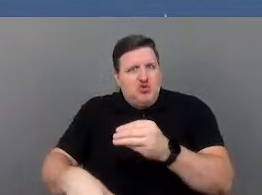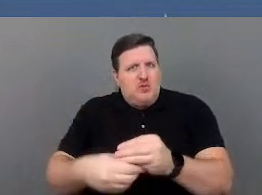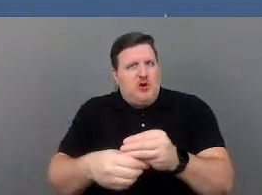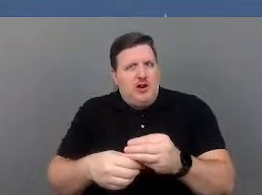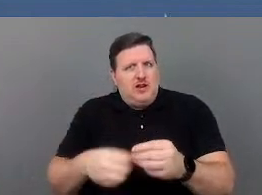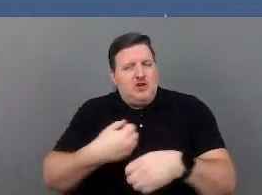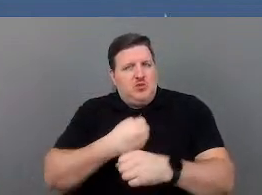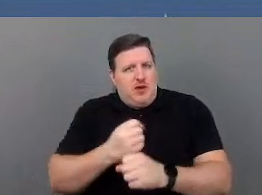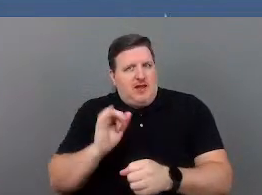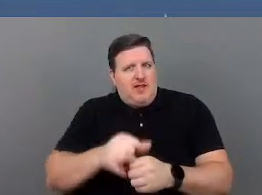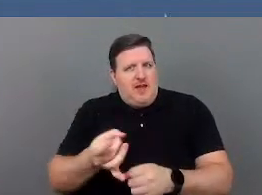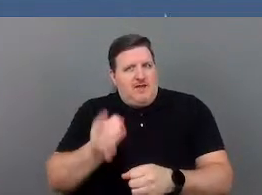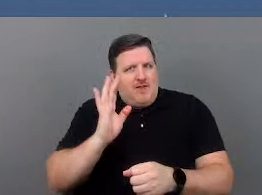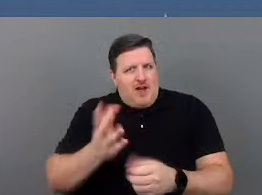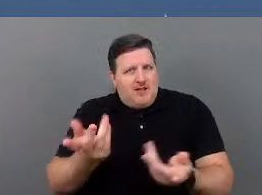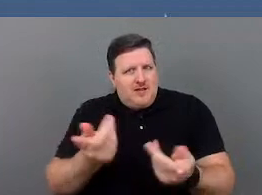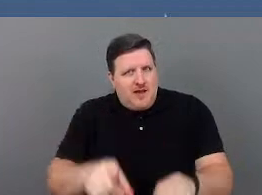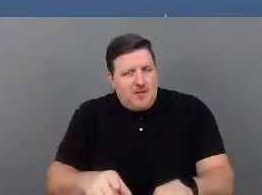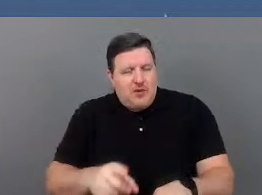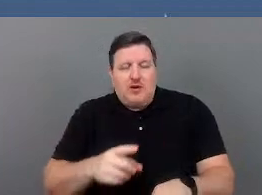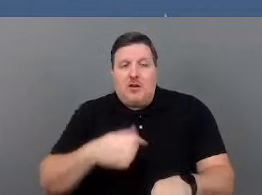VIOLENCE IS COMMONLY MY CONCERN, BUT I ALSO WANT TO